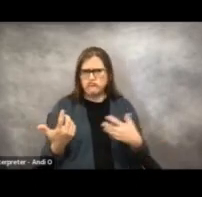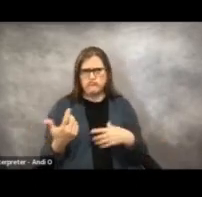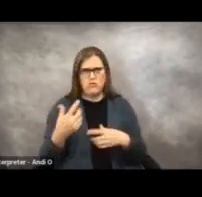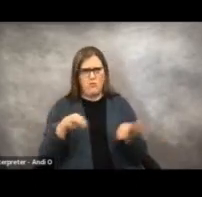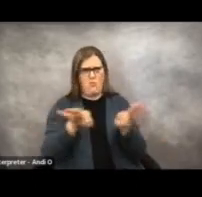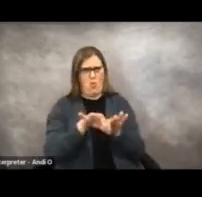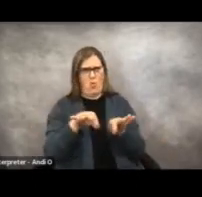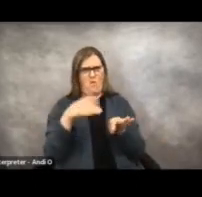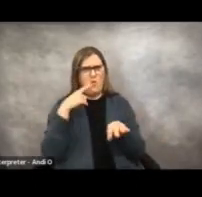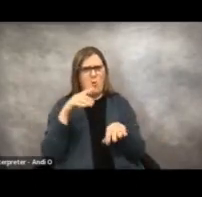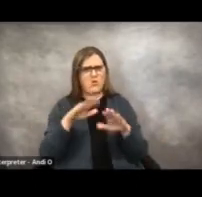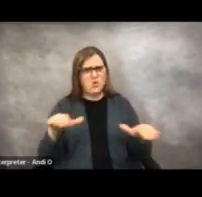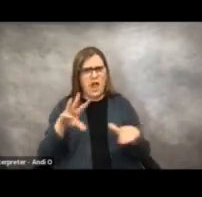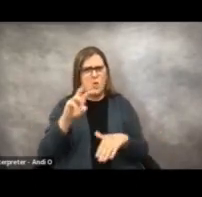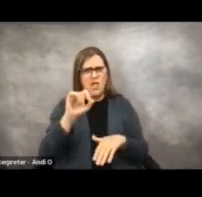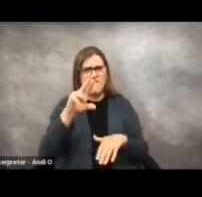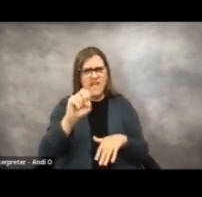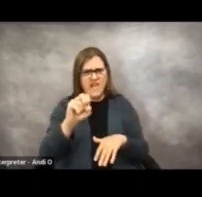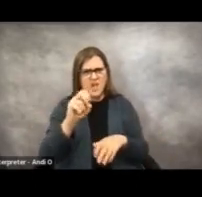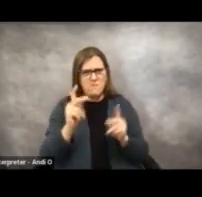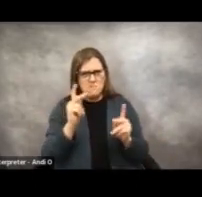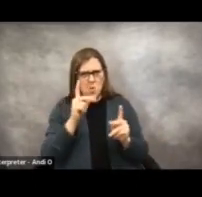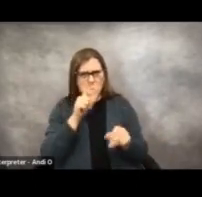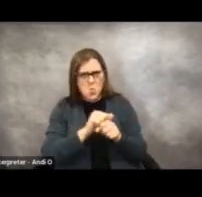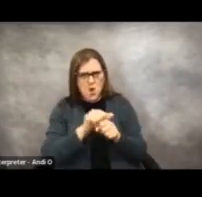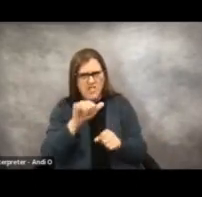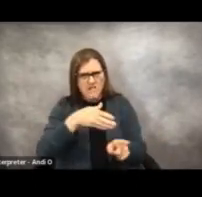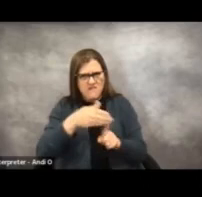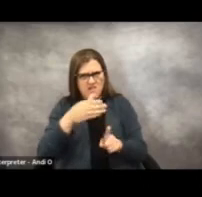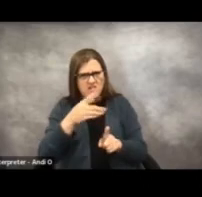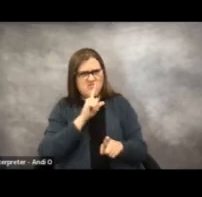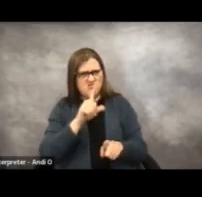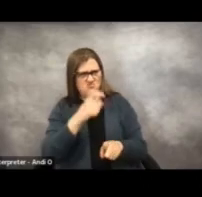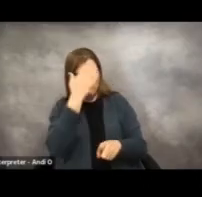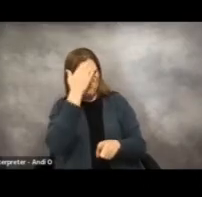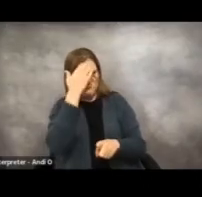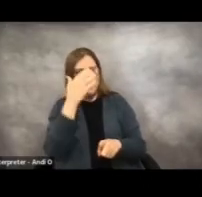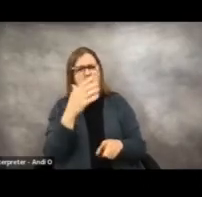for child welfare personnel to be aware of the prevalence of brain injury among caretakers